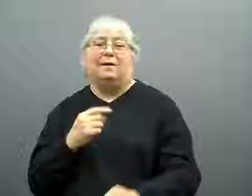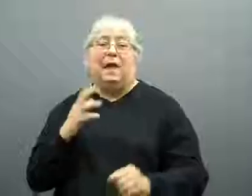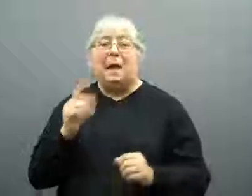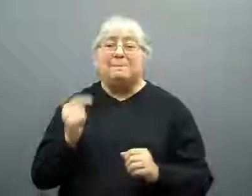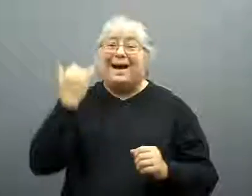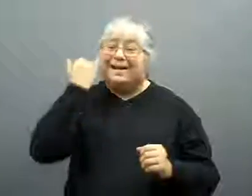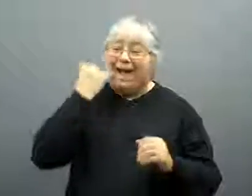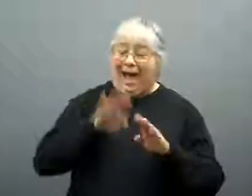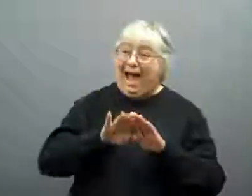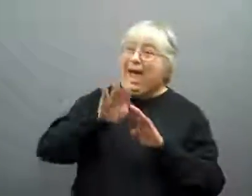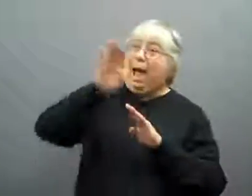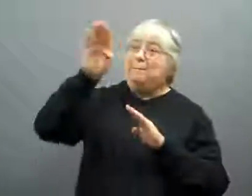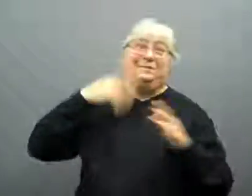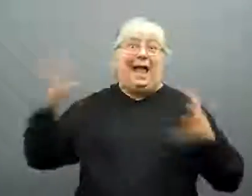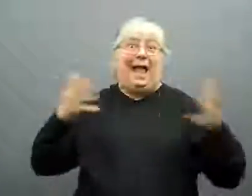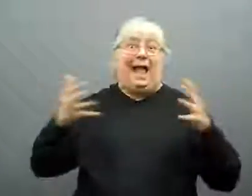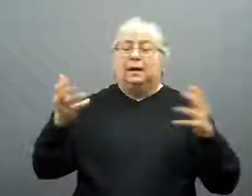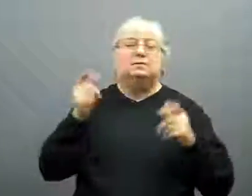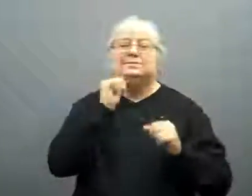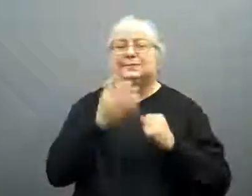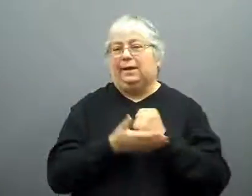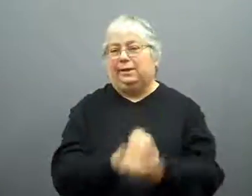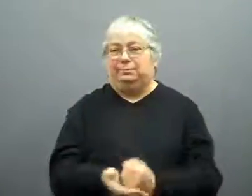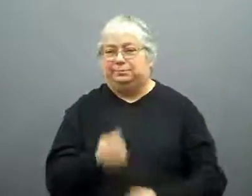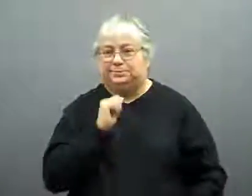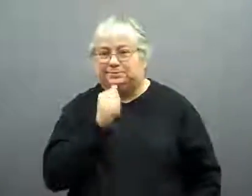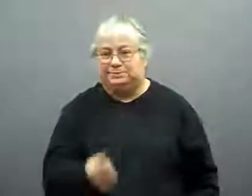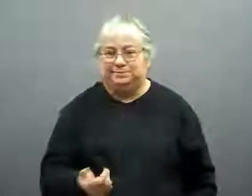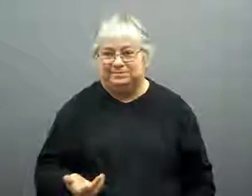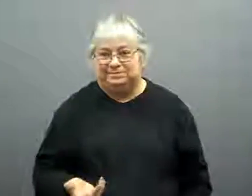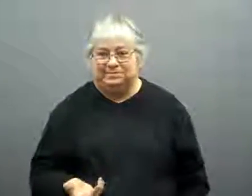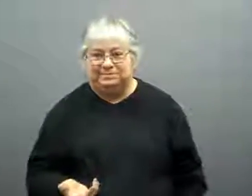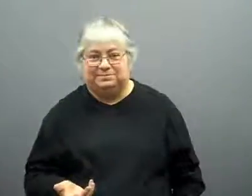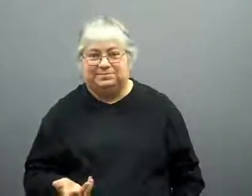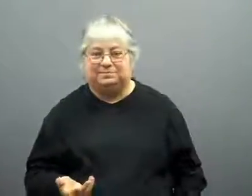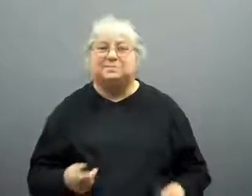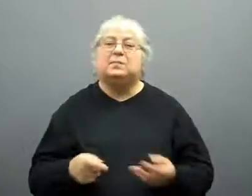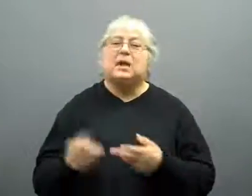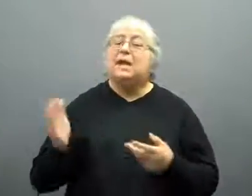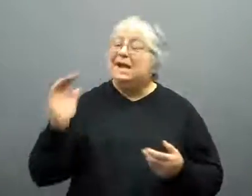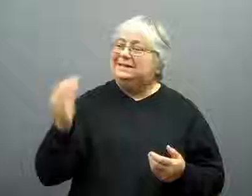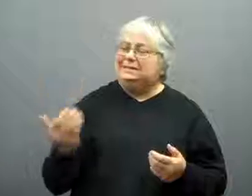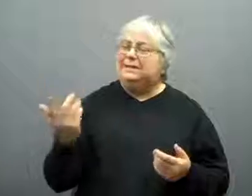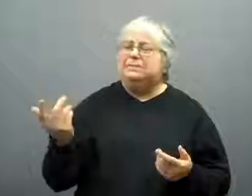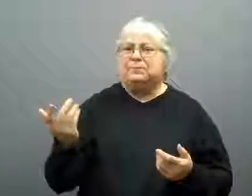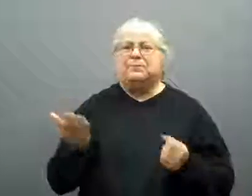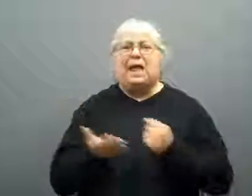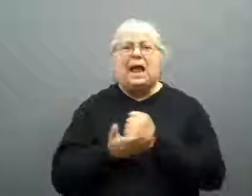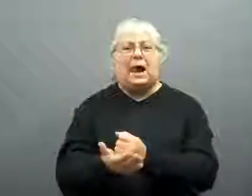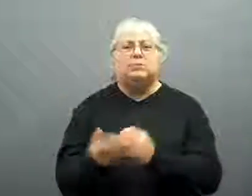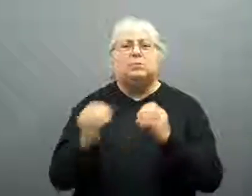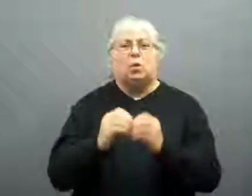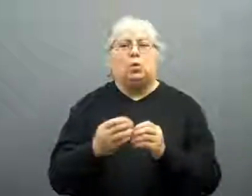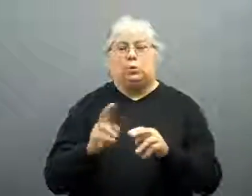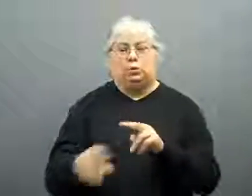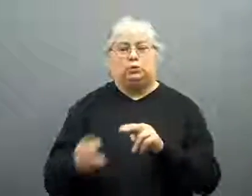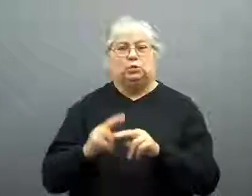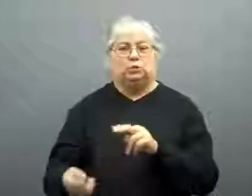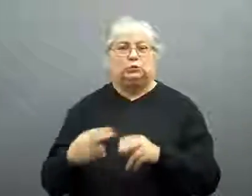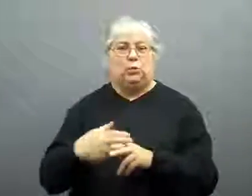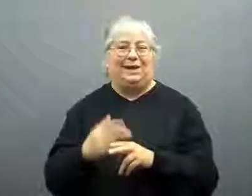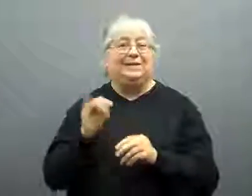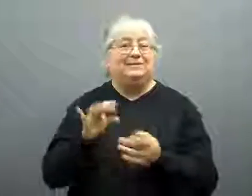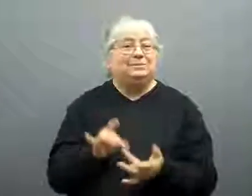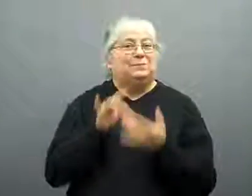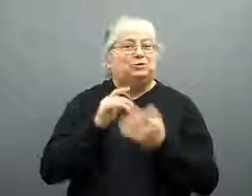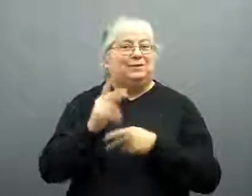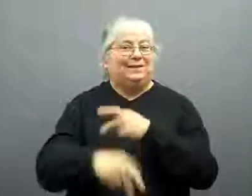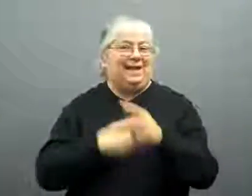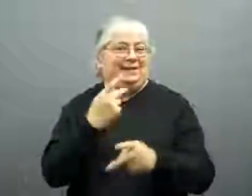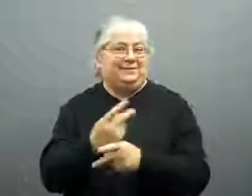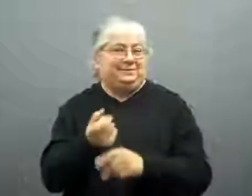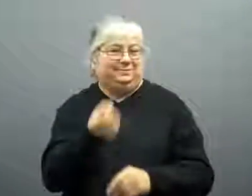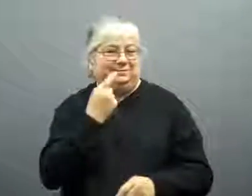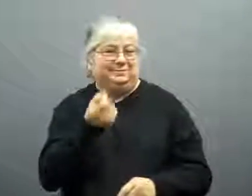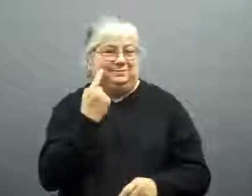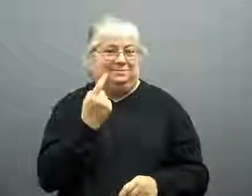It does not help in the manic phase, however.